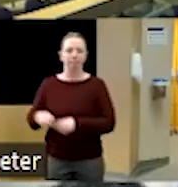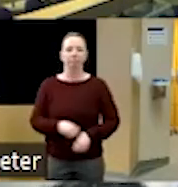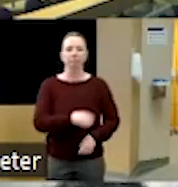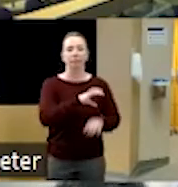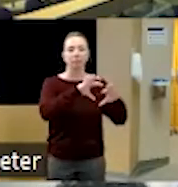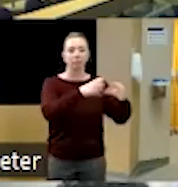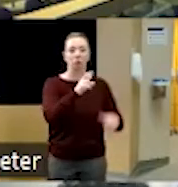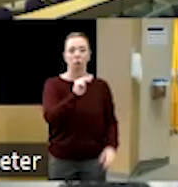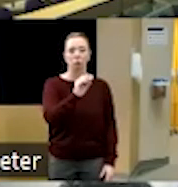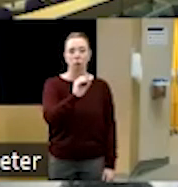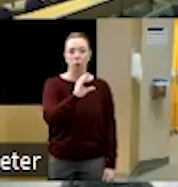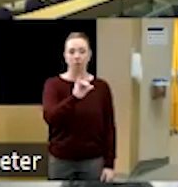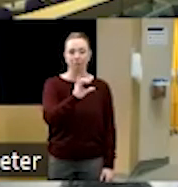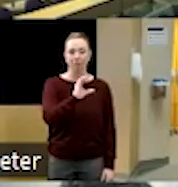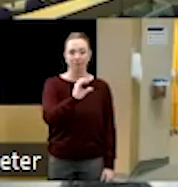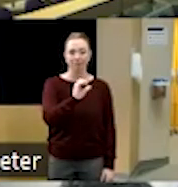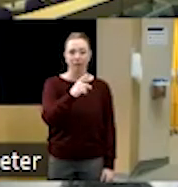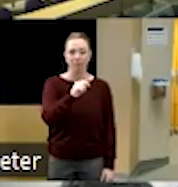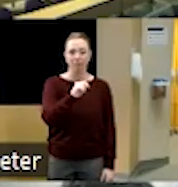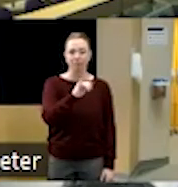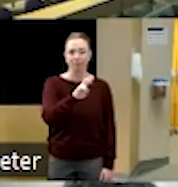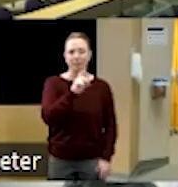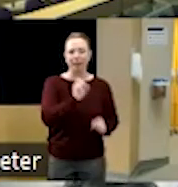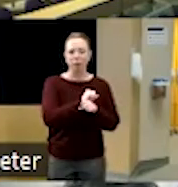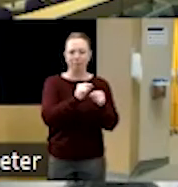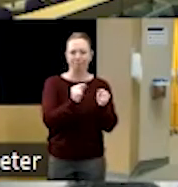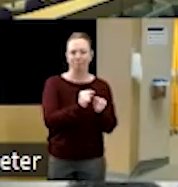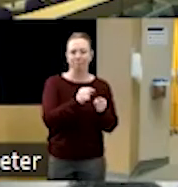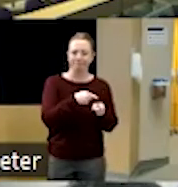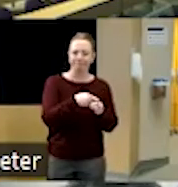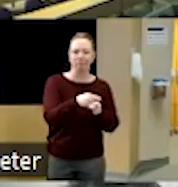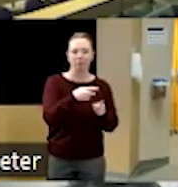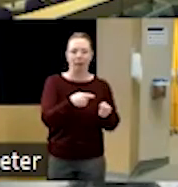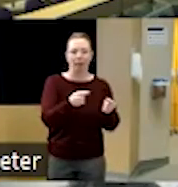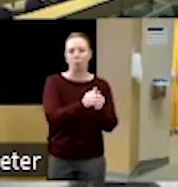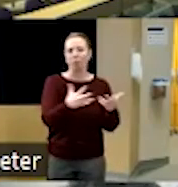this is actually acute pain without tissue damage so whenever you feel something hot or cold with